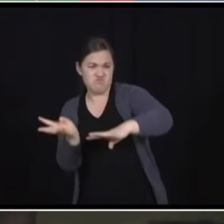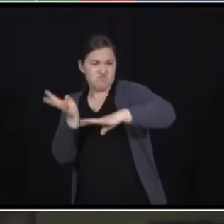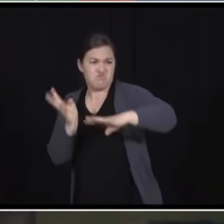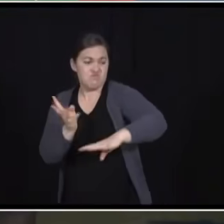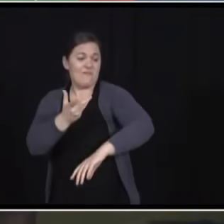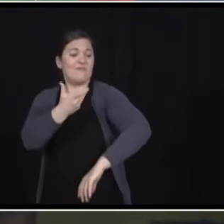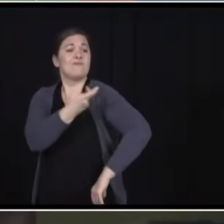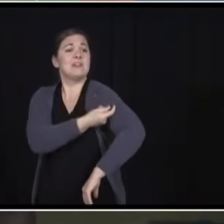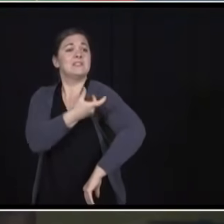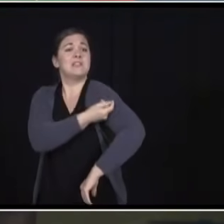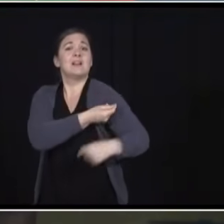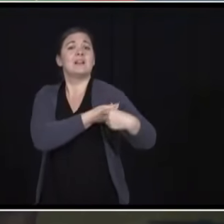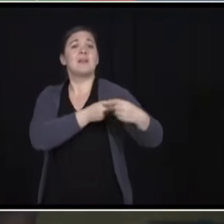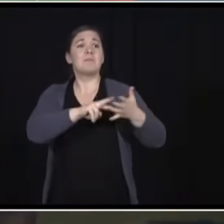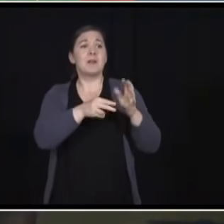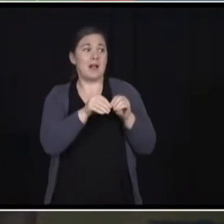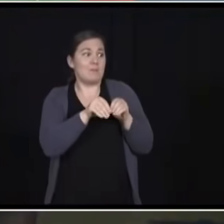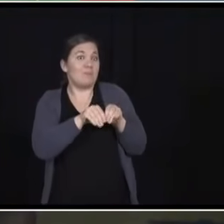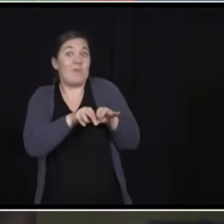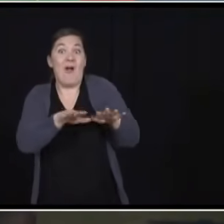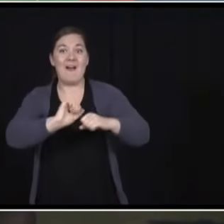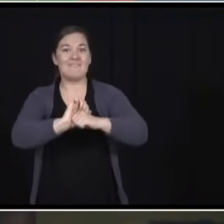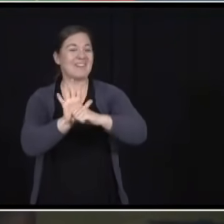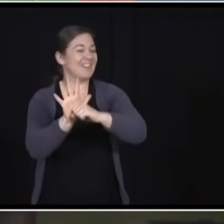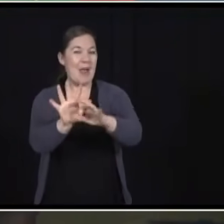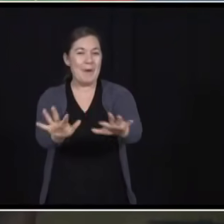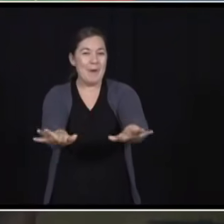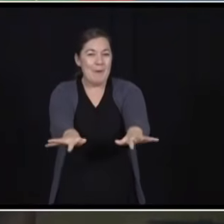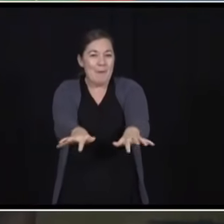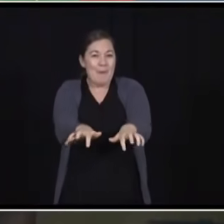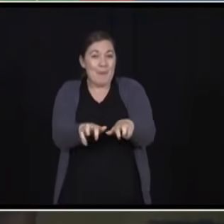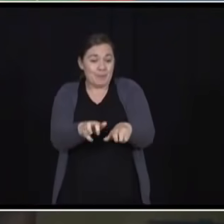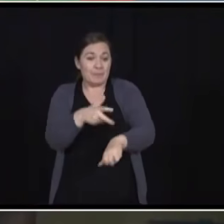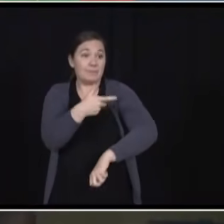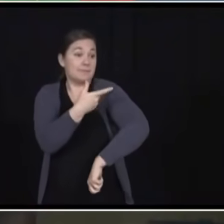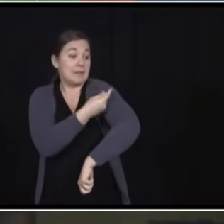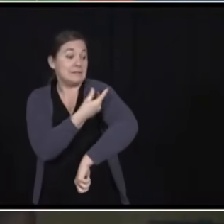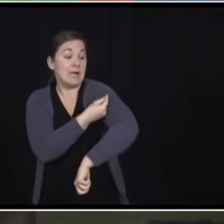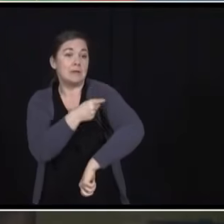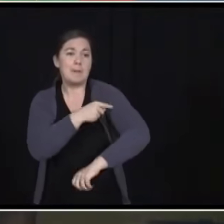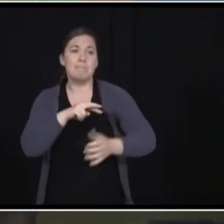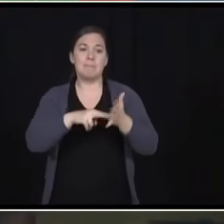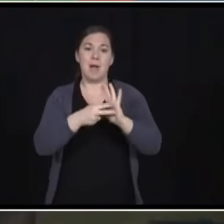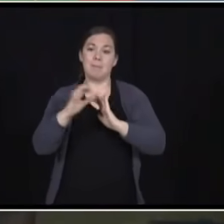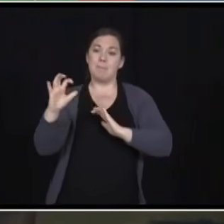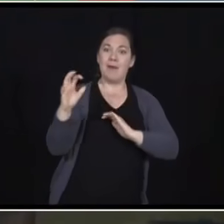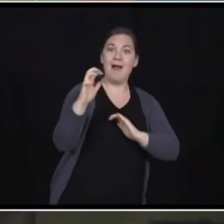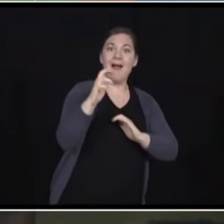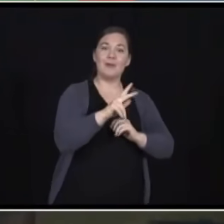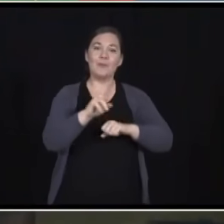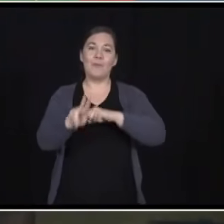We are starting the early signs of success, once approved, once in mass production, these vaccines will finally bring an end to this